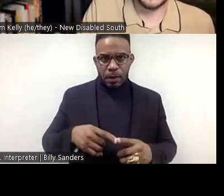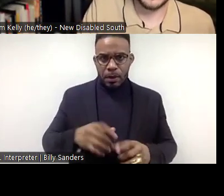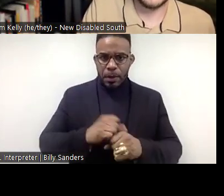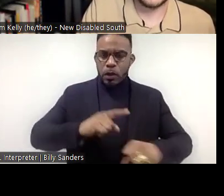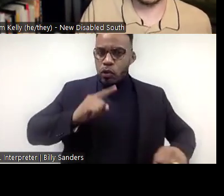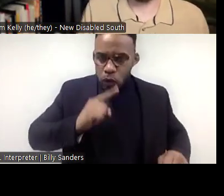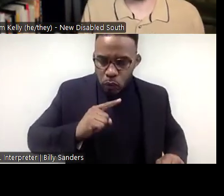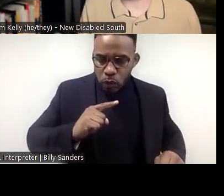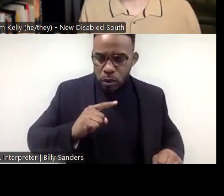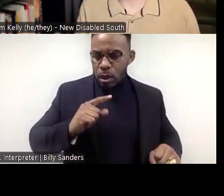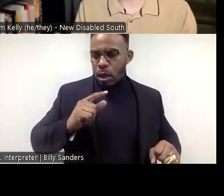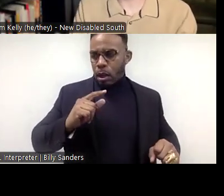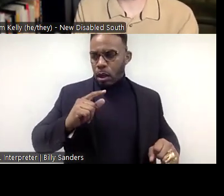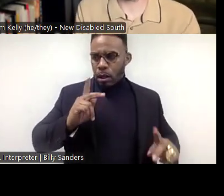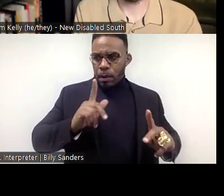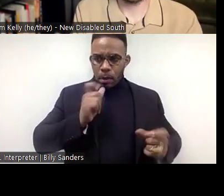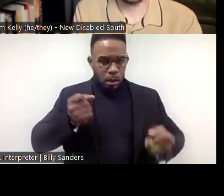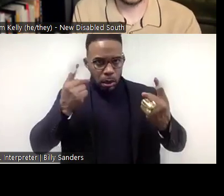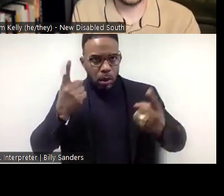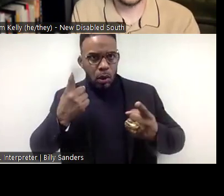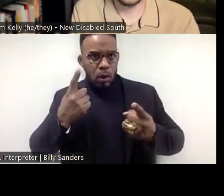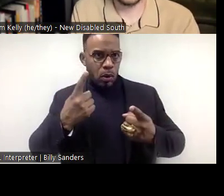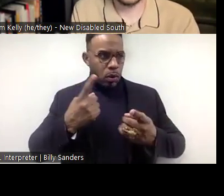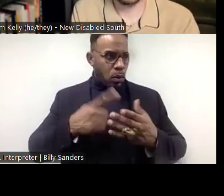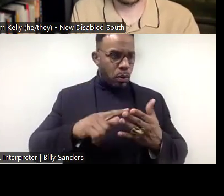Because those kinds of conversations are about making